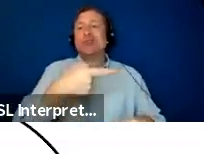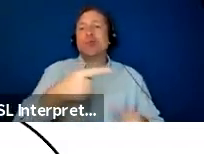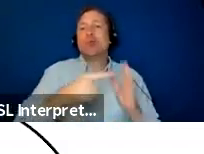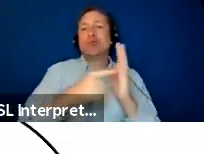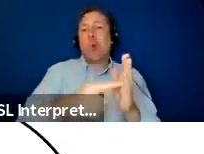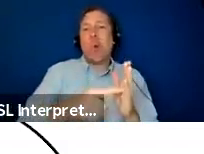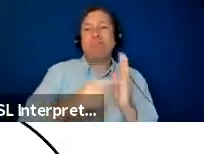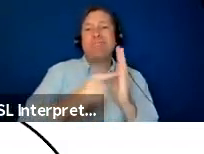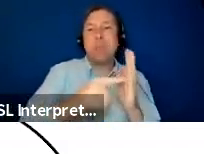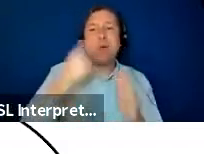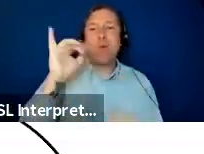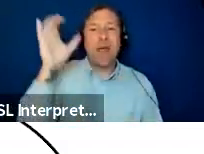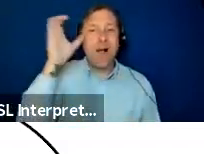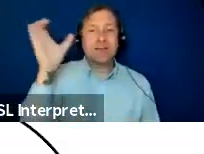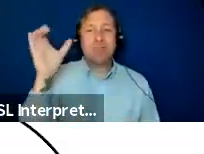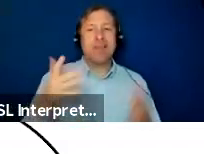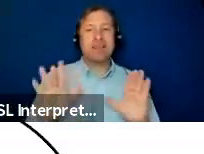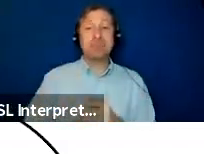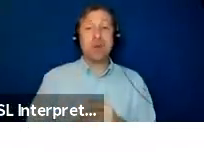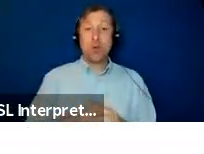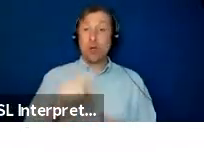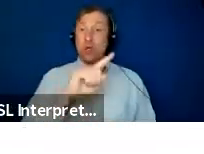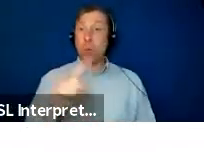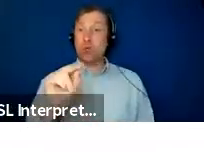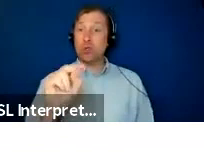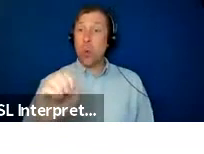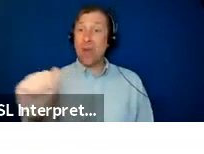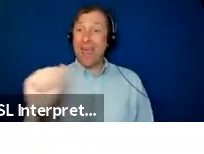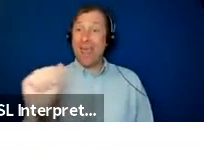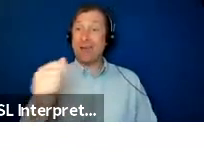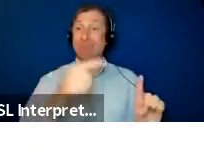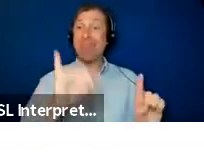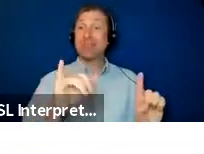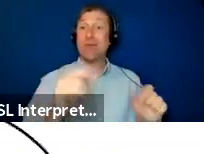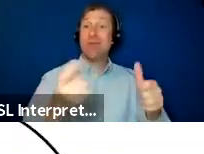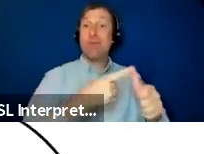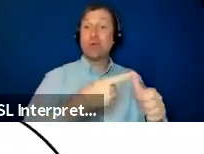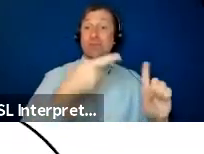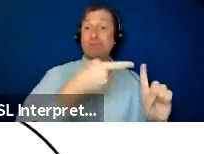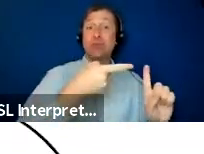So zone A is the first of those zones and zone A is where you will find performers,